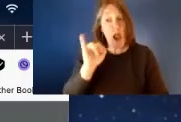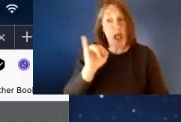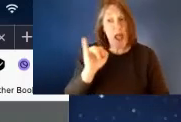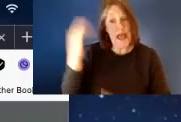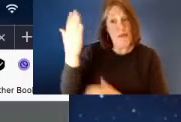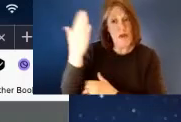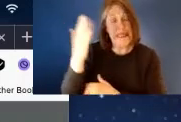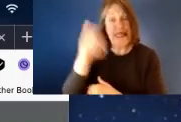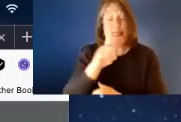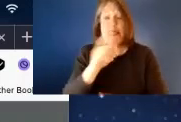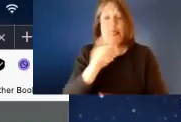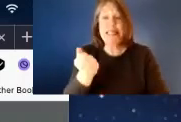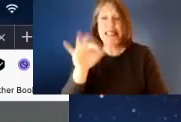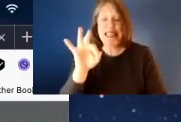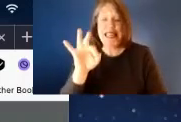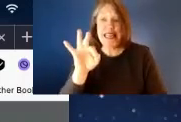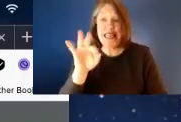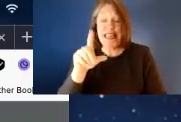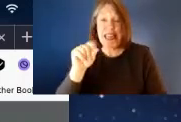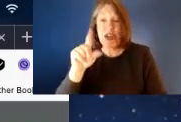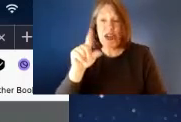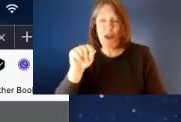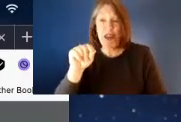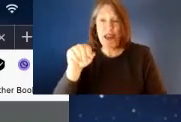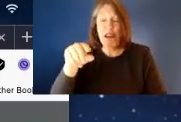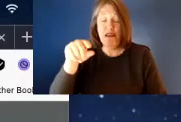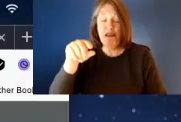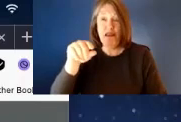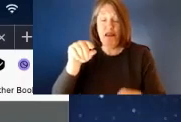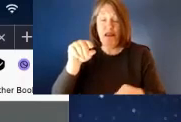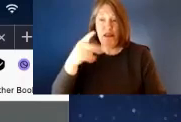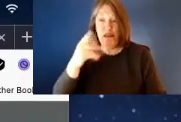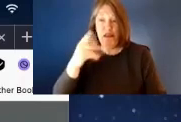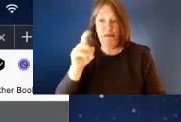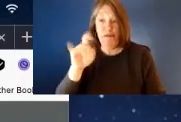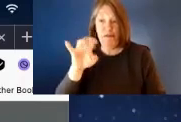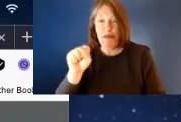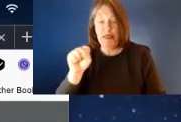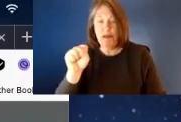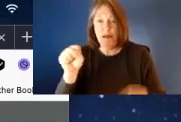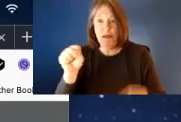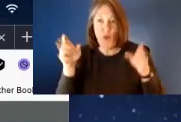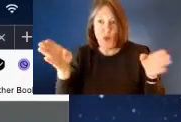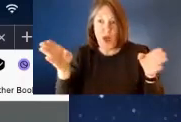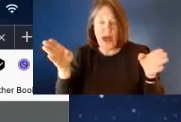1920 pixels wide and 1080 pixels high. It is